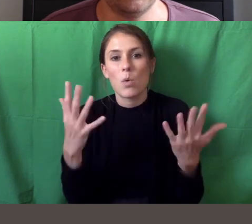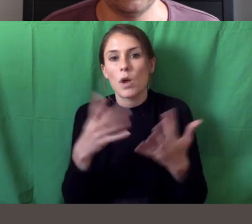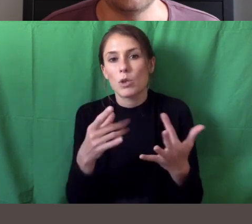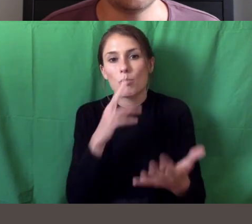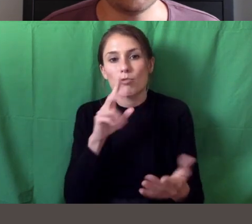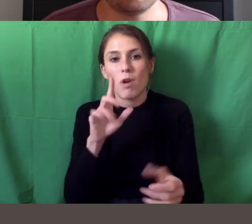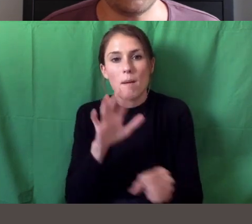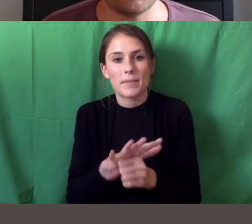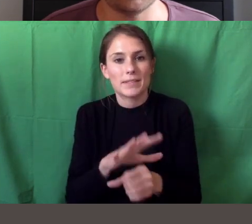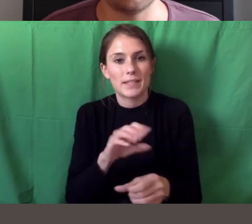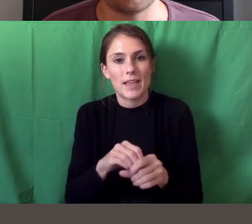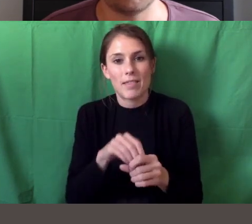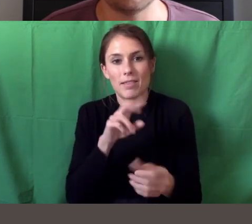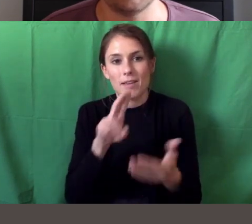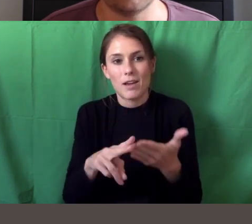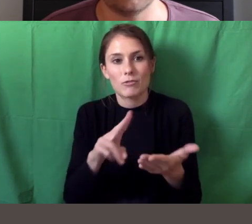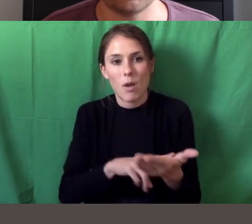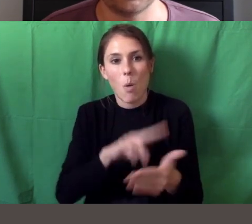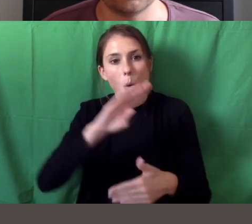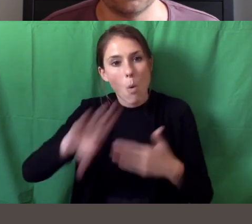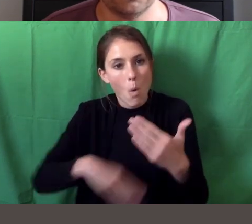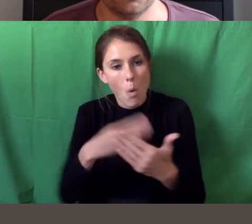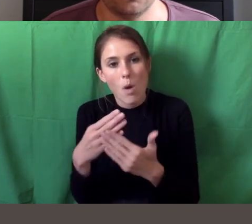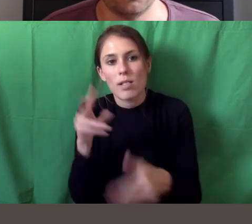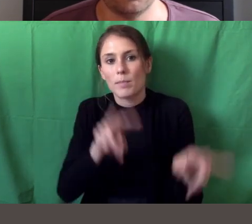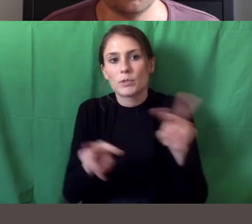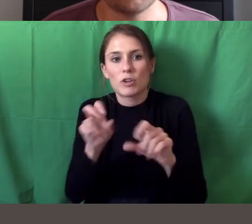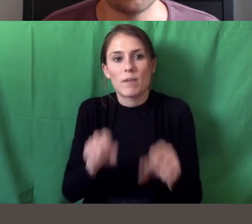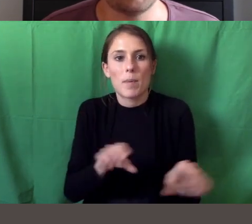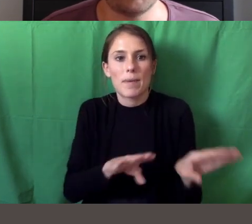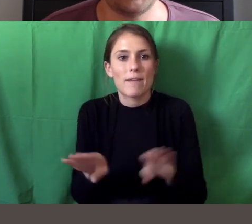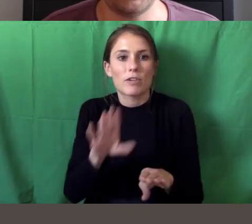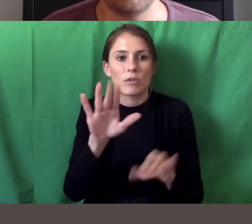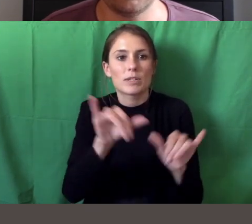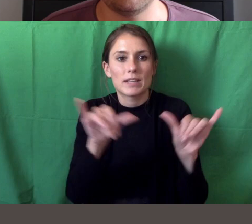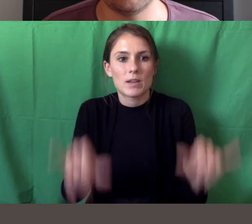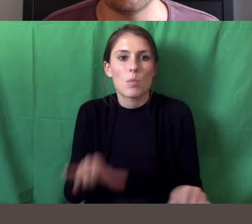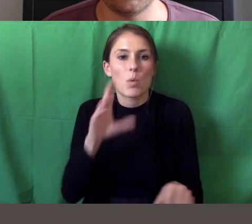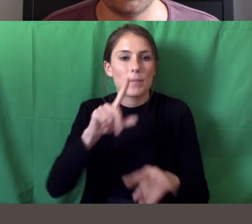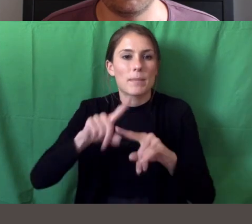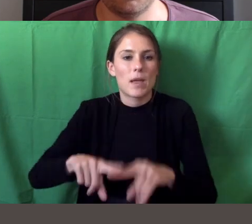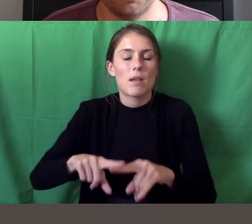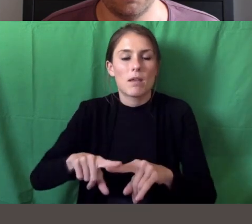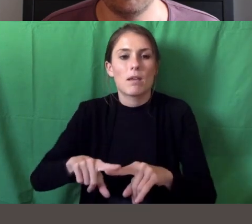number of users of an API, it does not matter what you promise in the contract. All observable